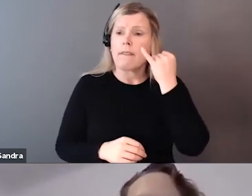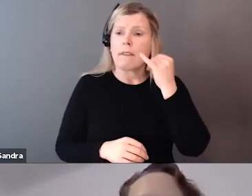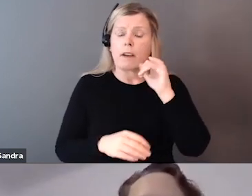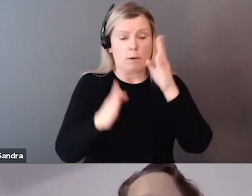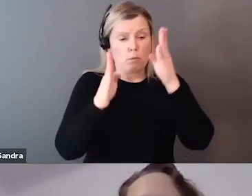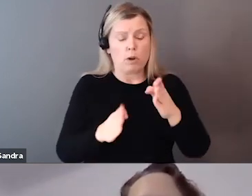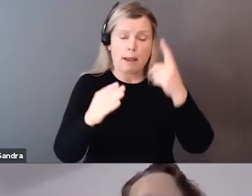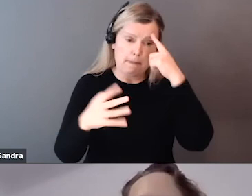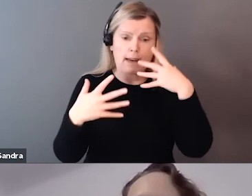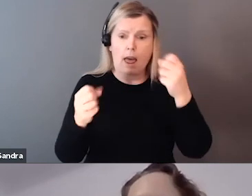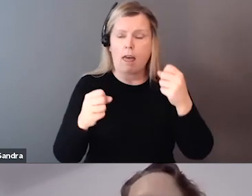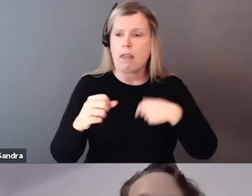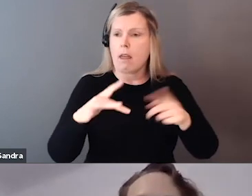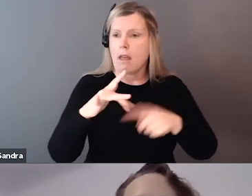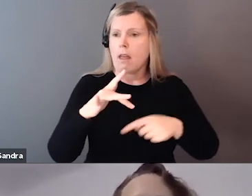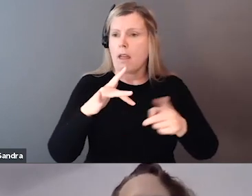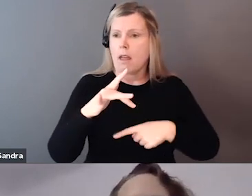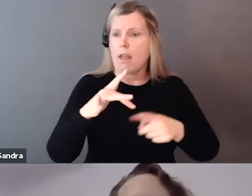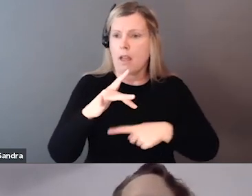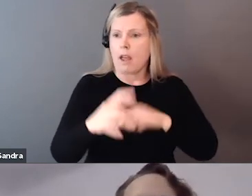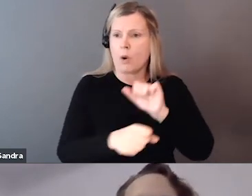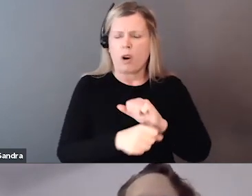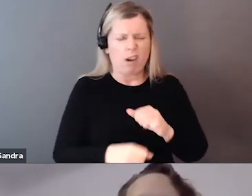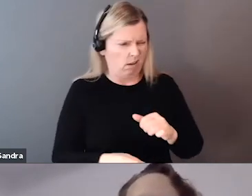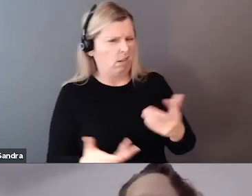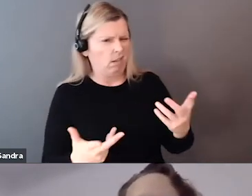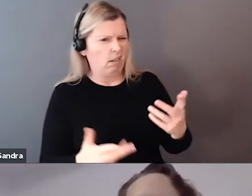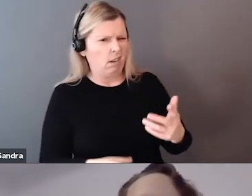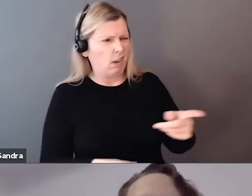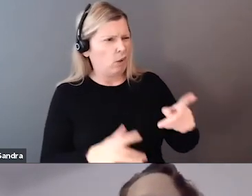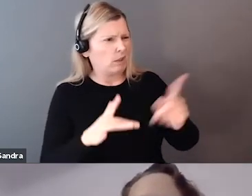be preceded by a period of poor work performance. Workers who feel they performed work poorly may